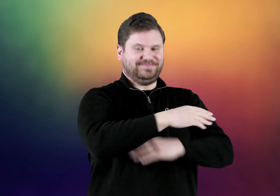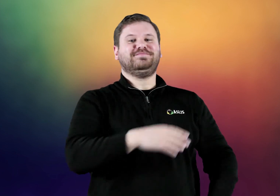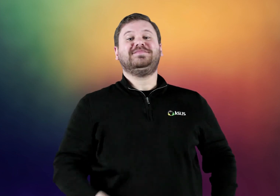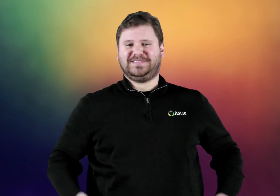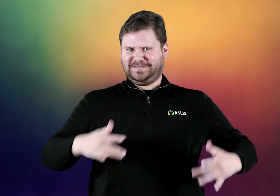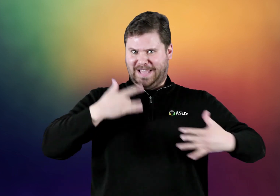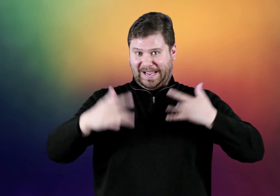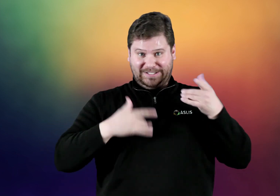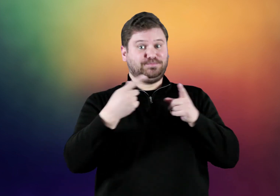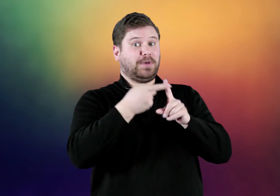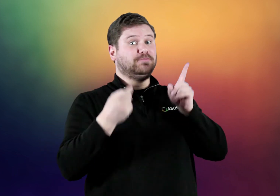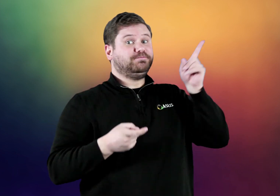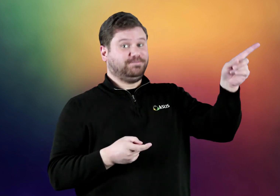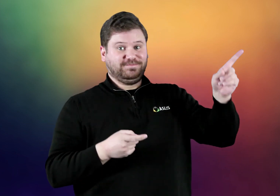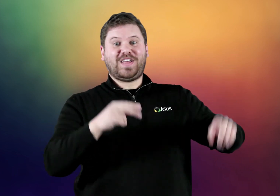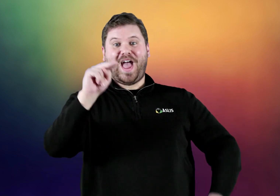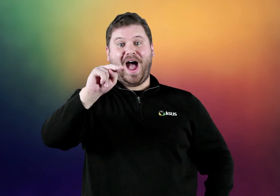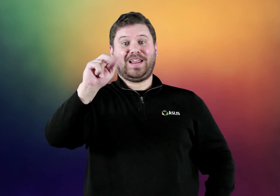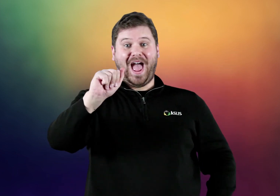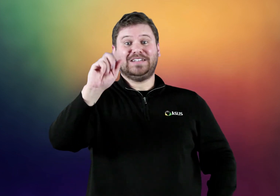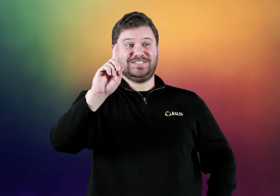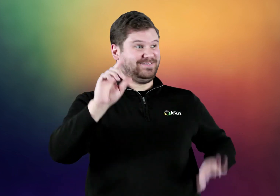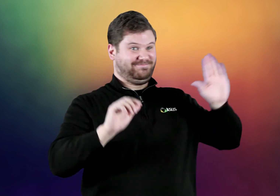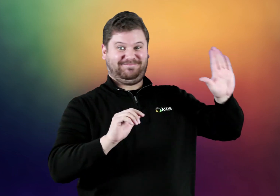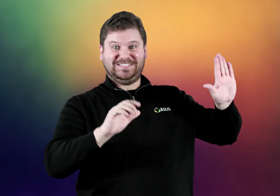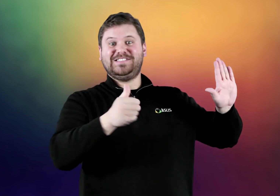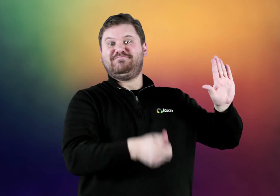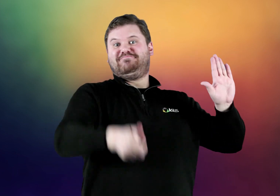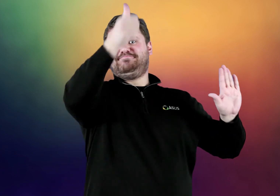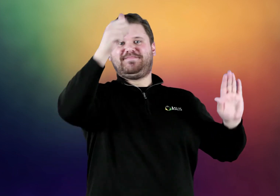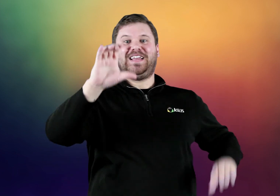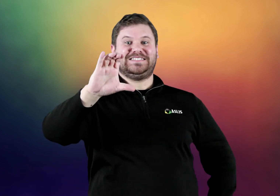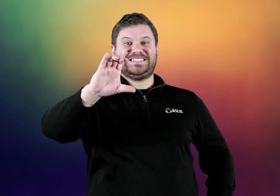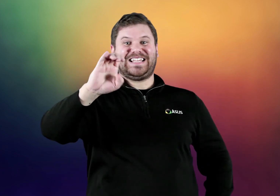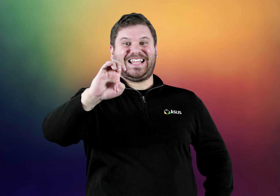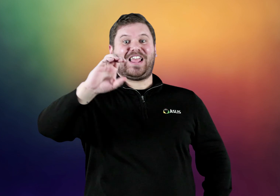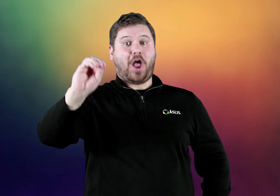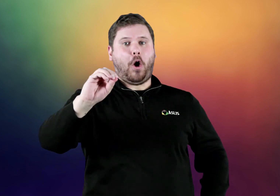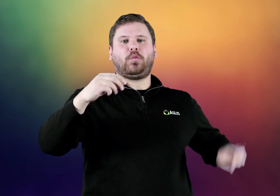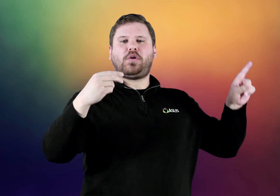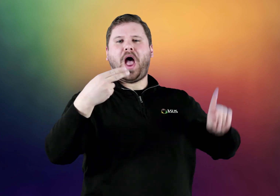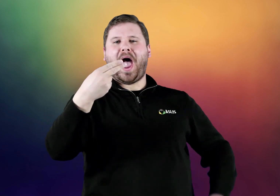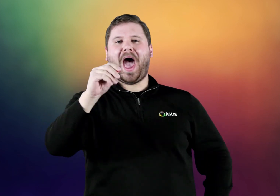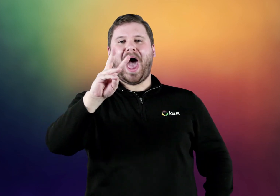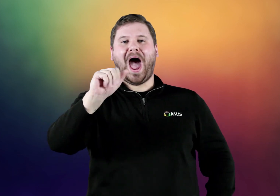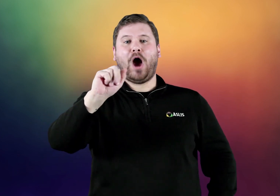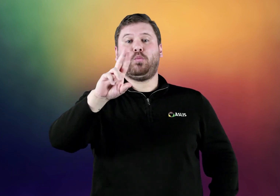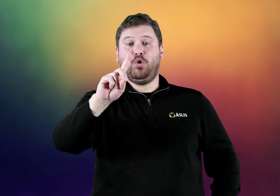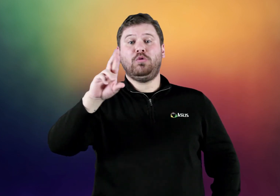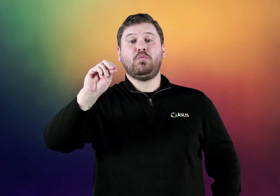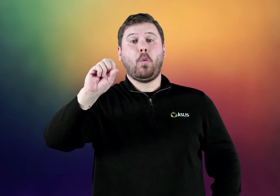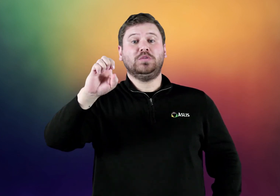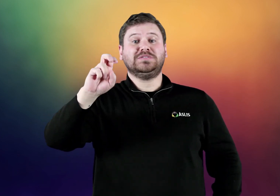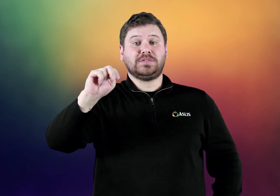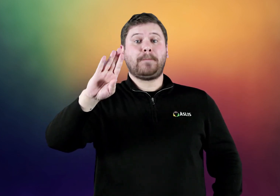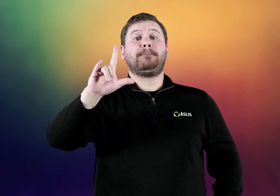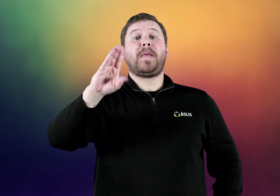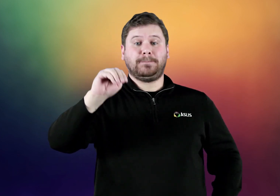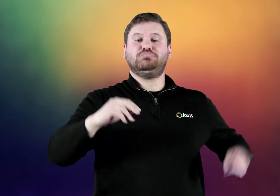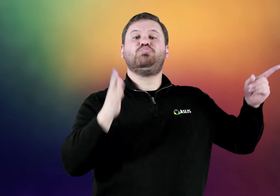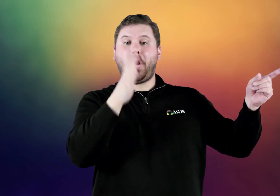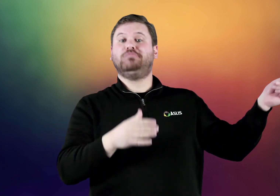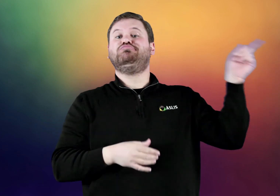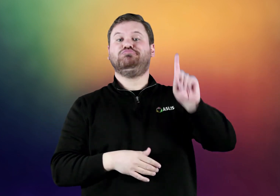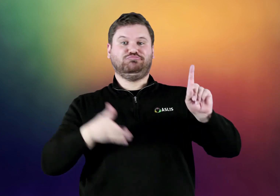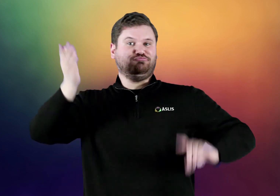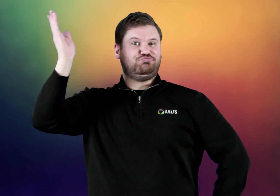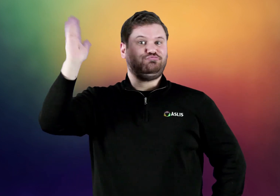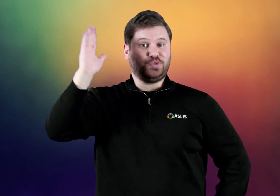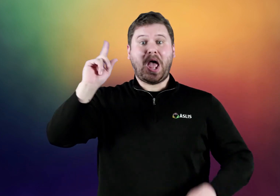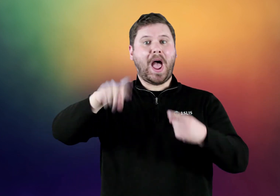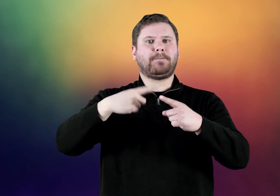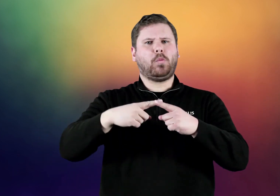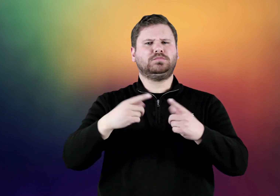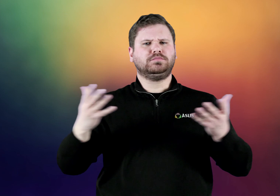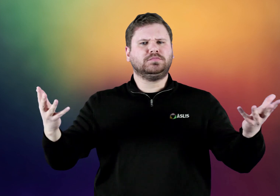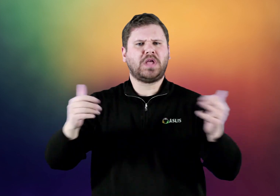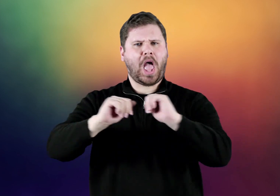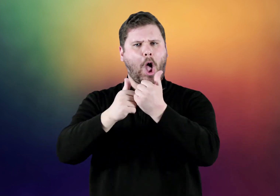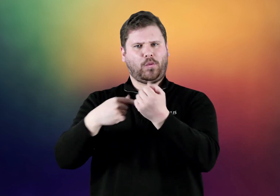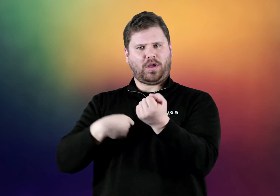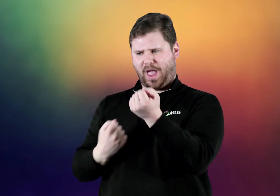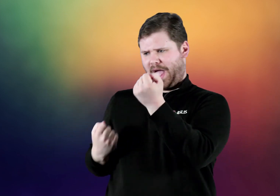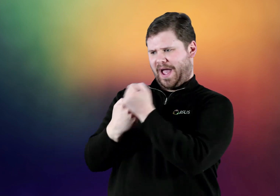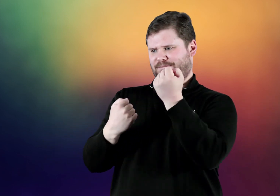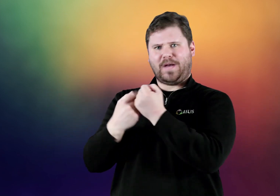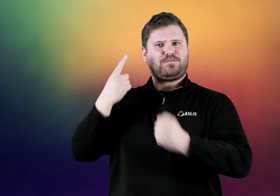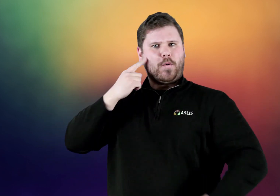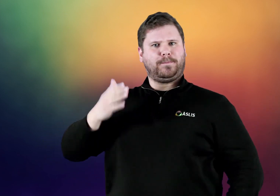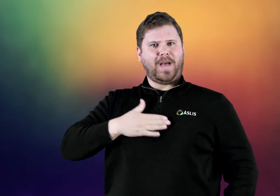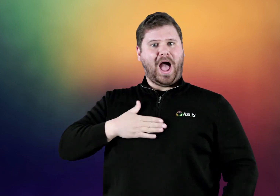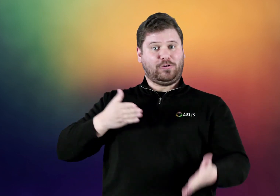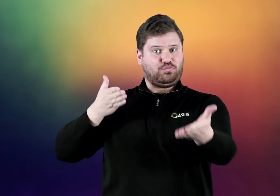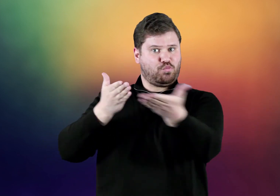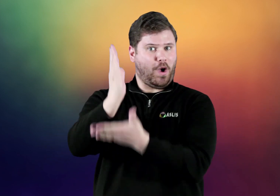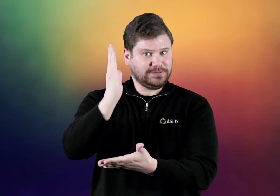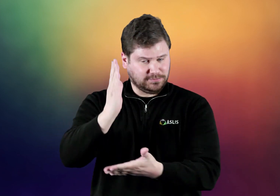Later in the afternoon, we will have NAD's CEO - Howard Rosenblum to present about: "How Do I Advocate for My Rights?"